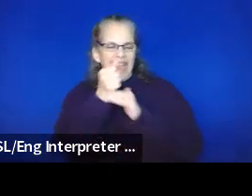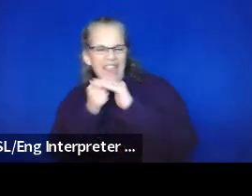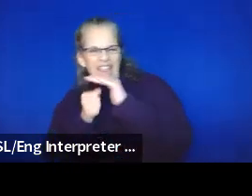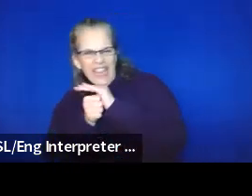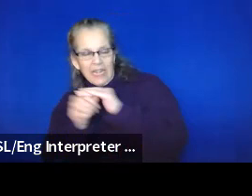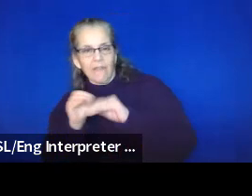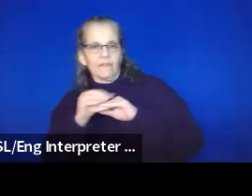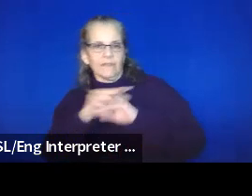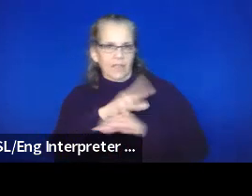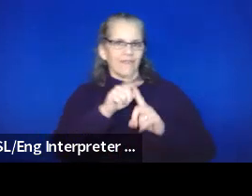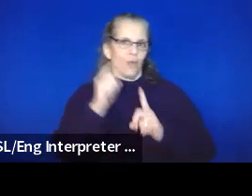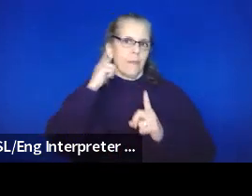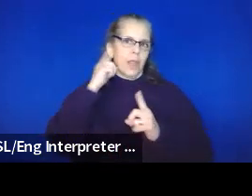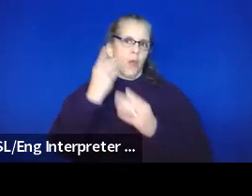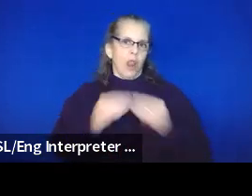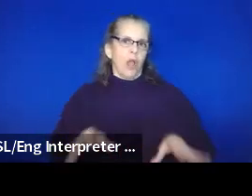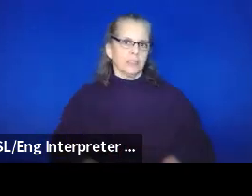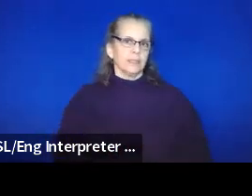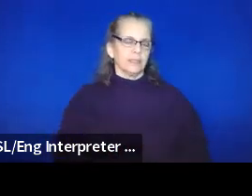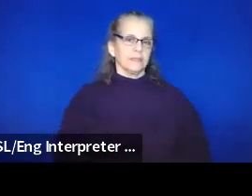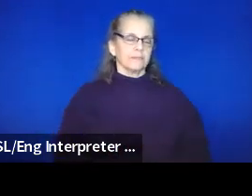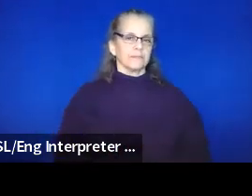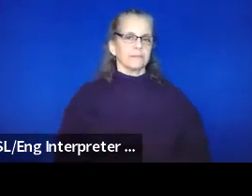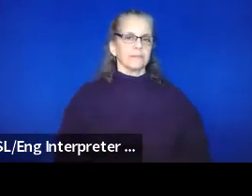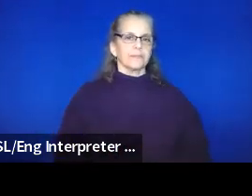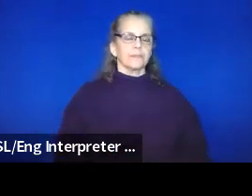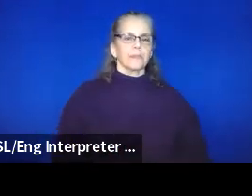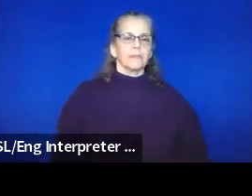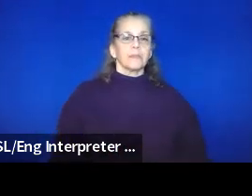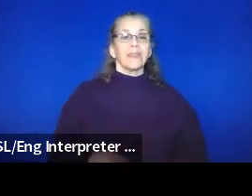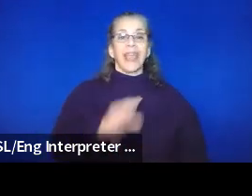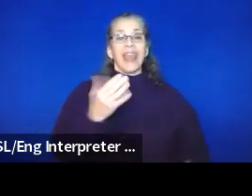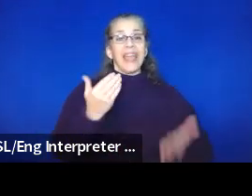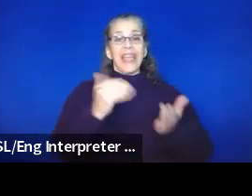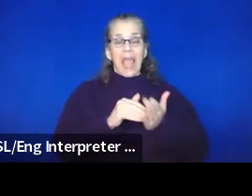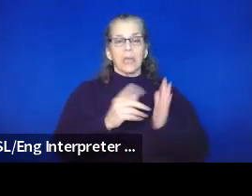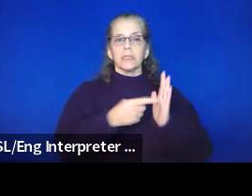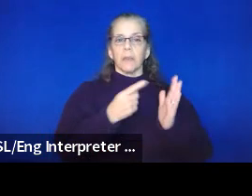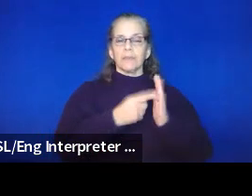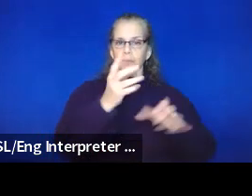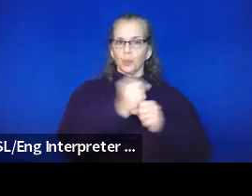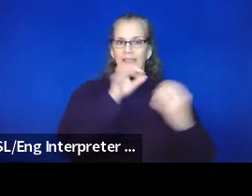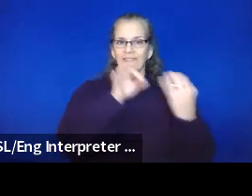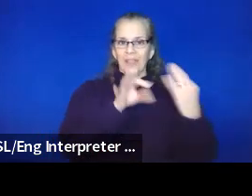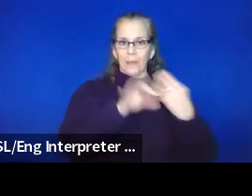And again, the vague feedback that you receive from people may feel discriminatory, but it's